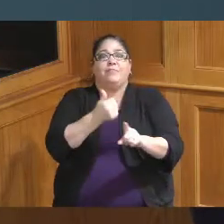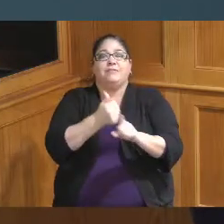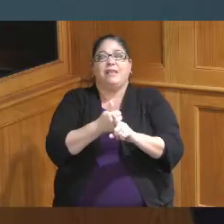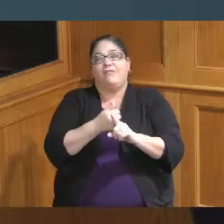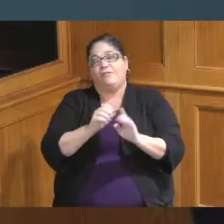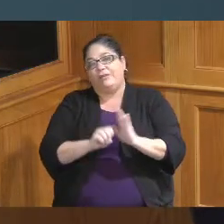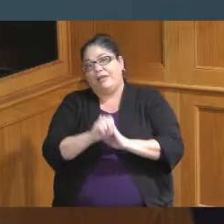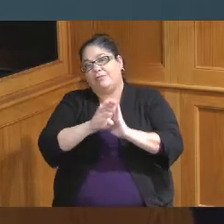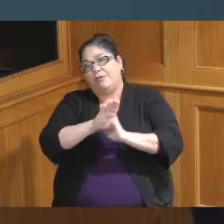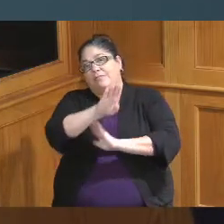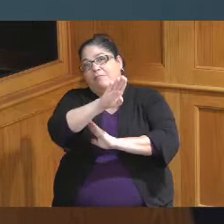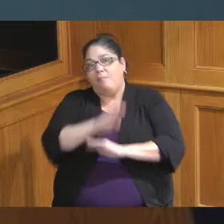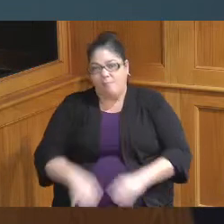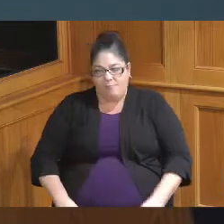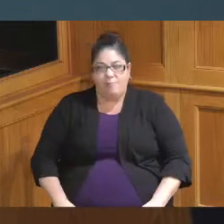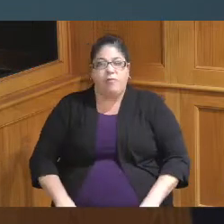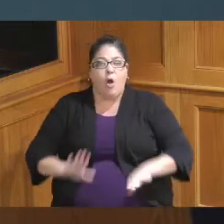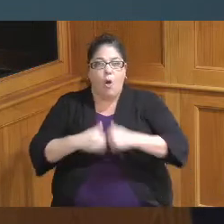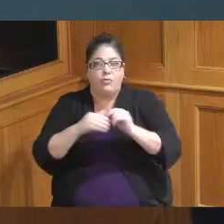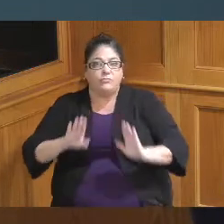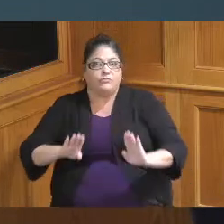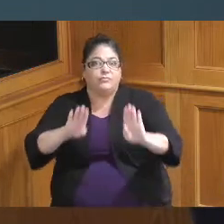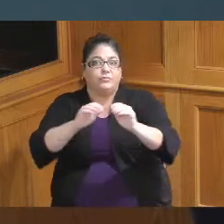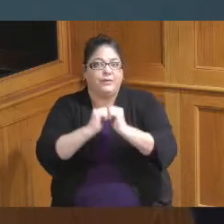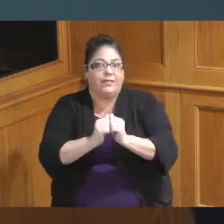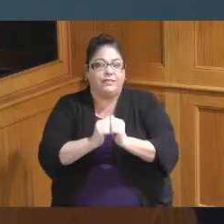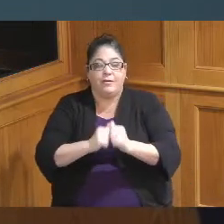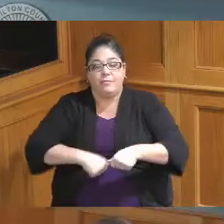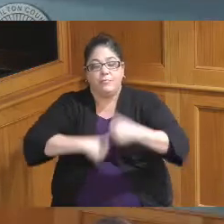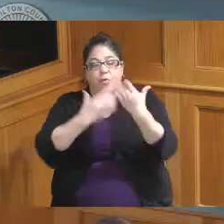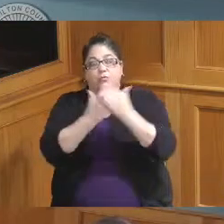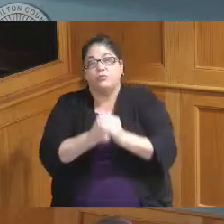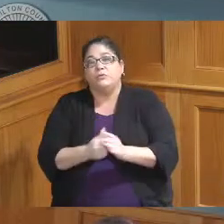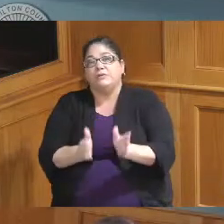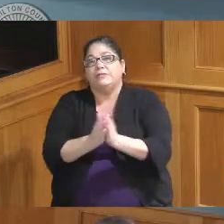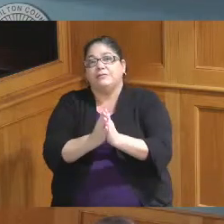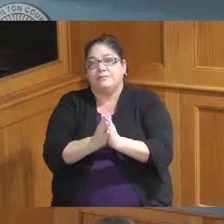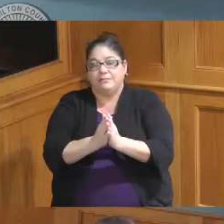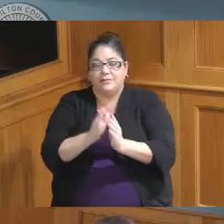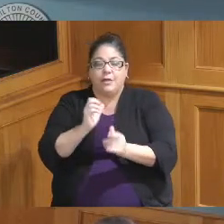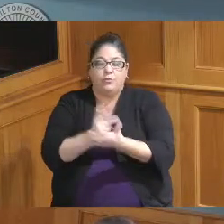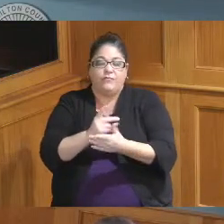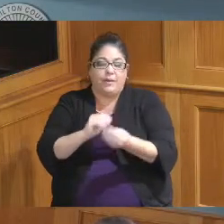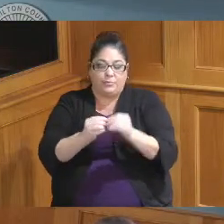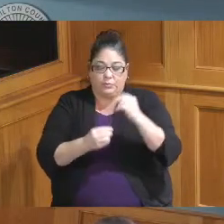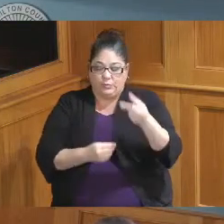forward so thank you very much I'll make a motion to approve item two second Commissioner Reece yes